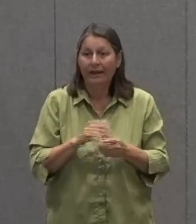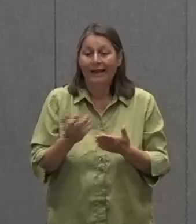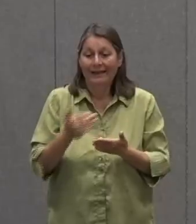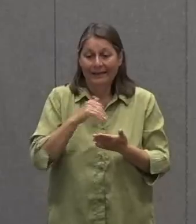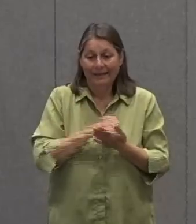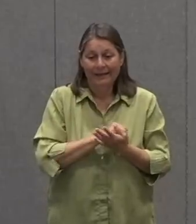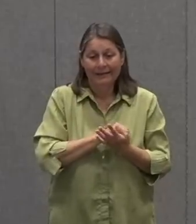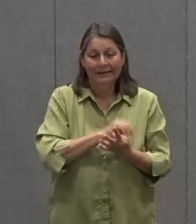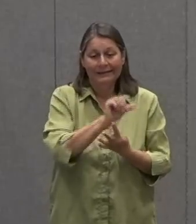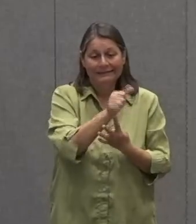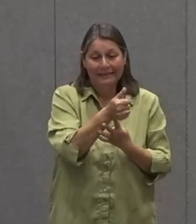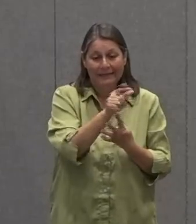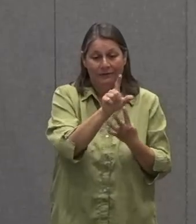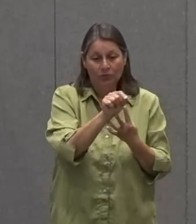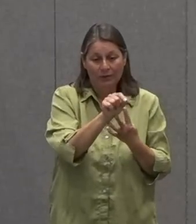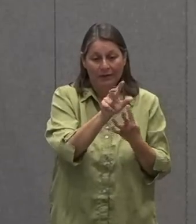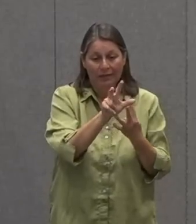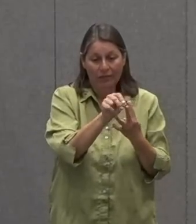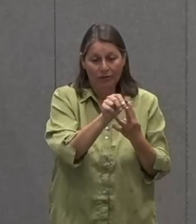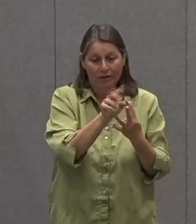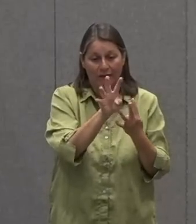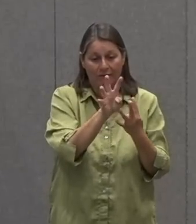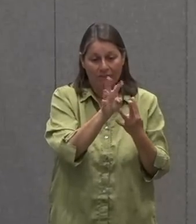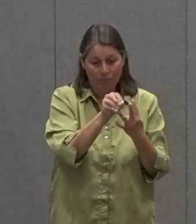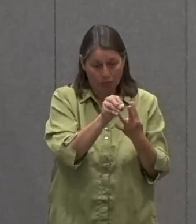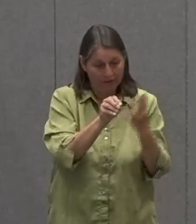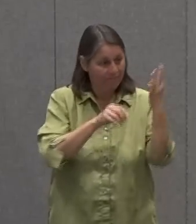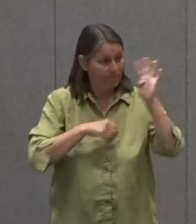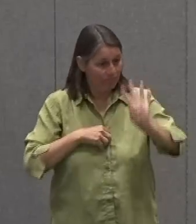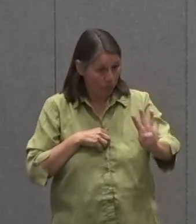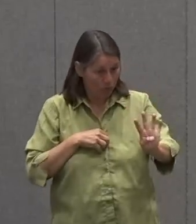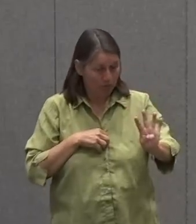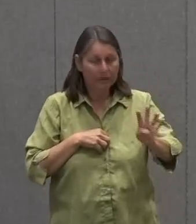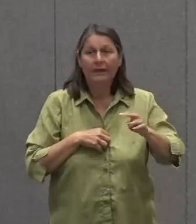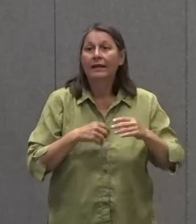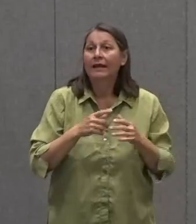Seven ones, so far we have 47.